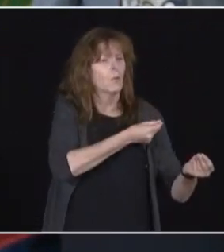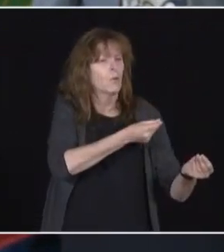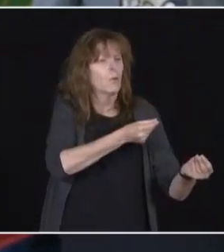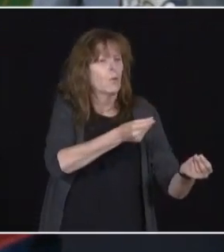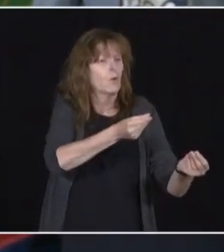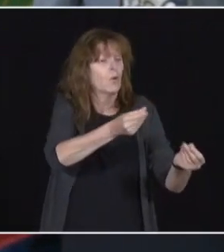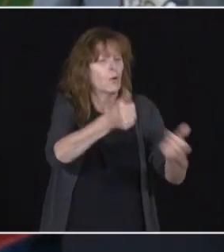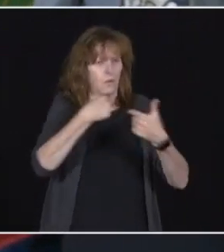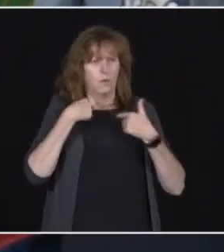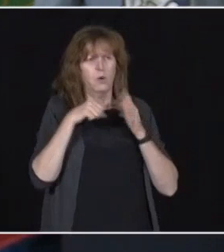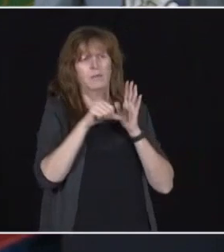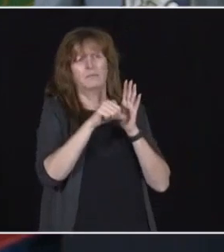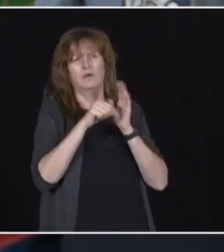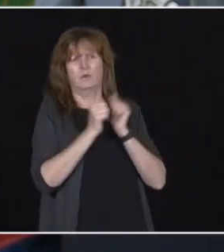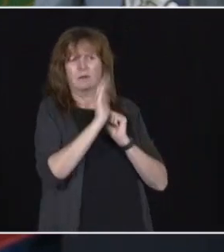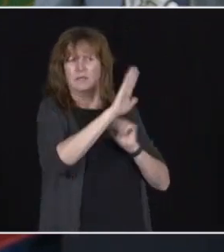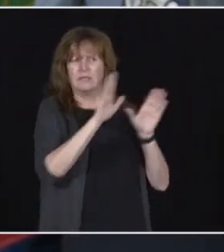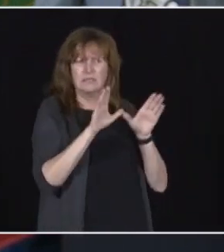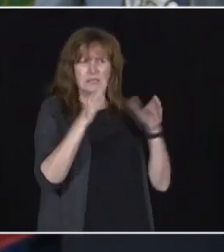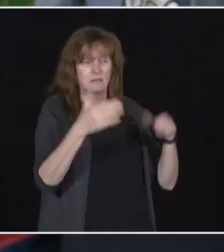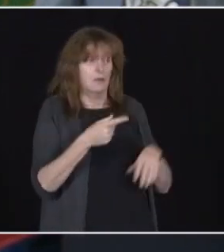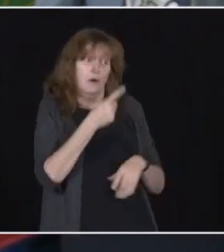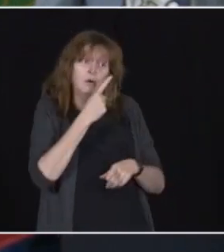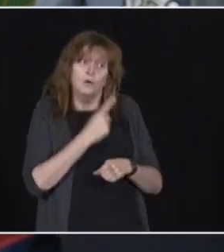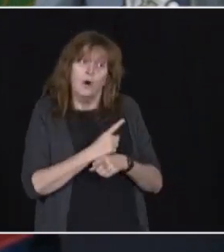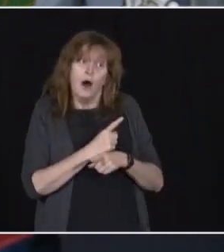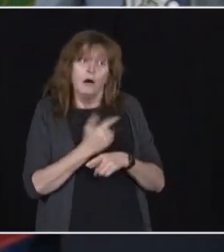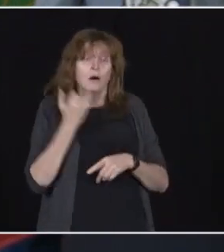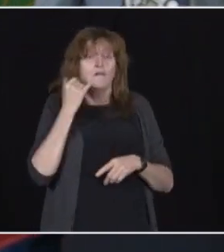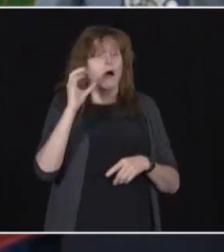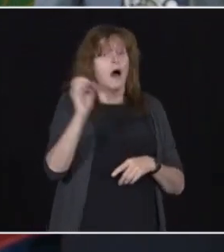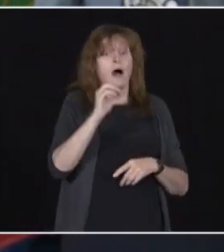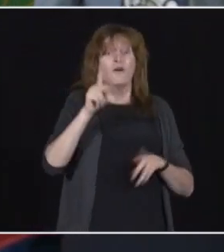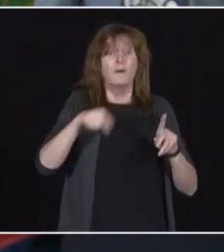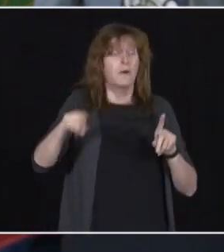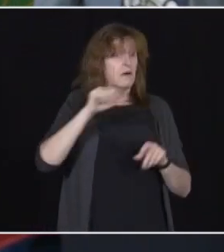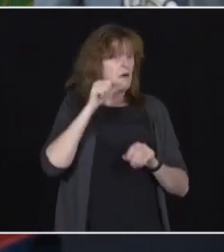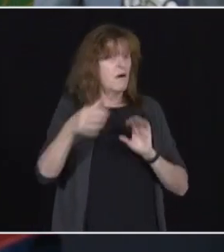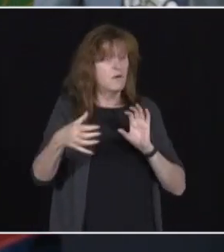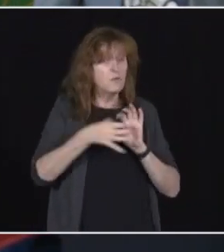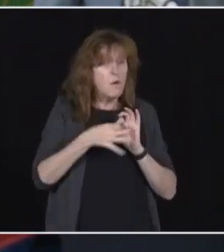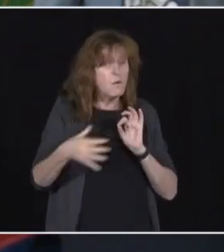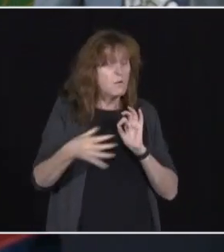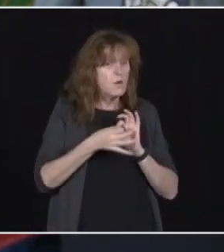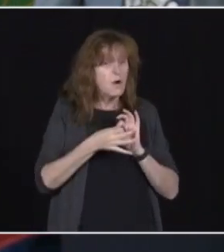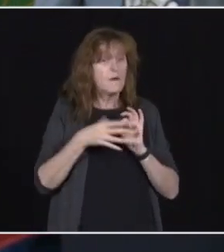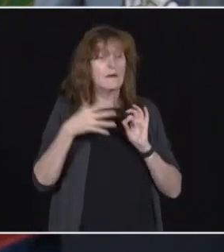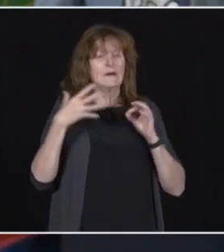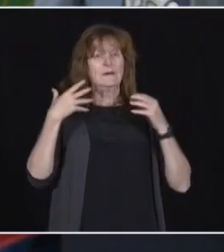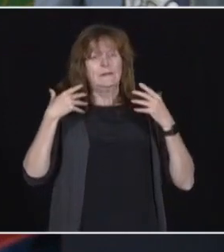but man, I am just so impressed with the team out there. And you are right.